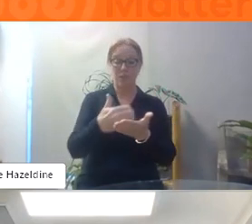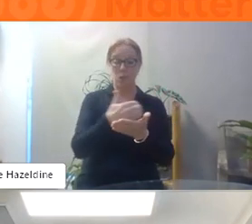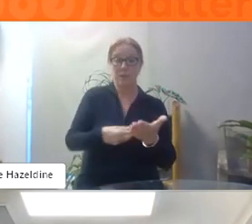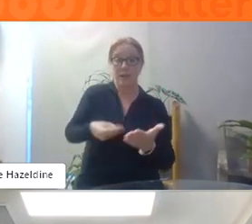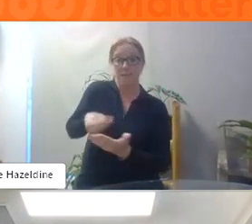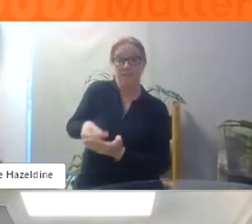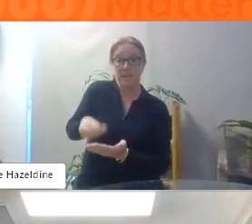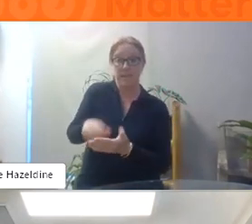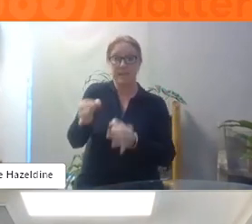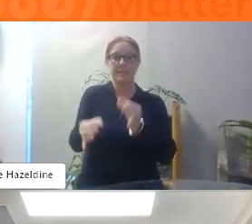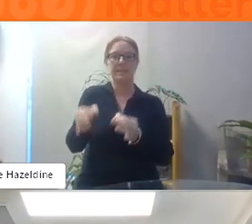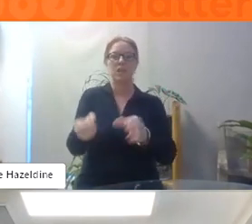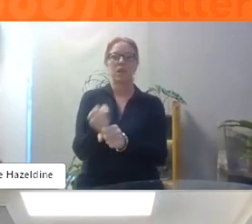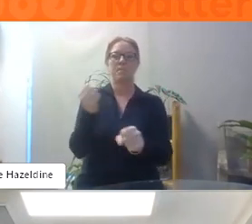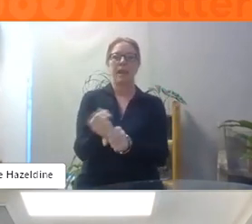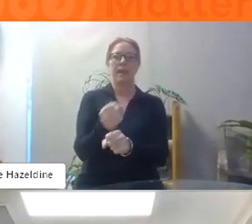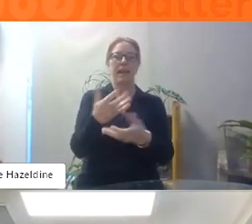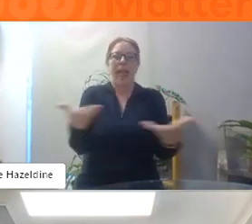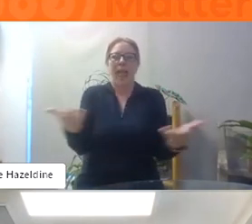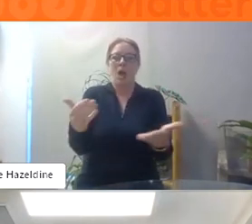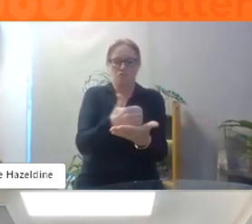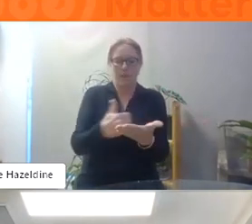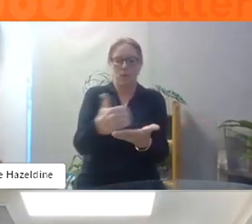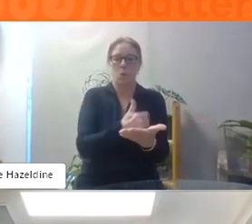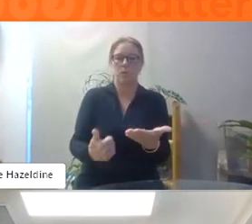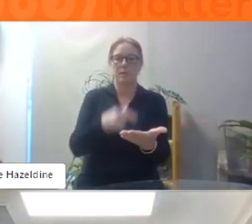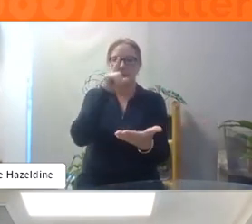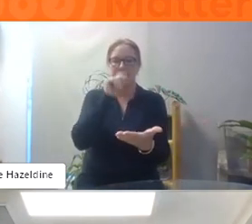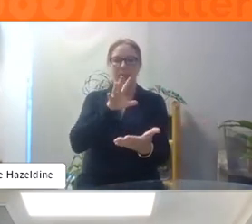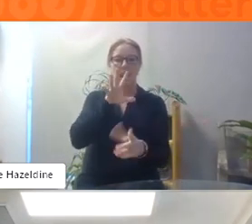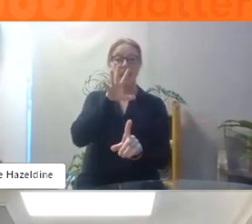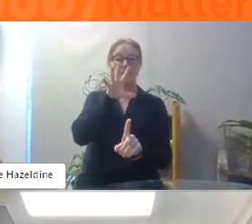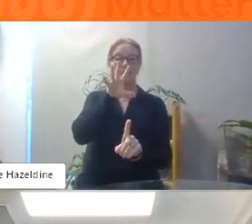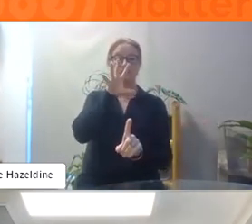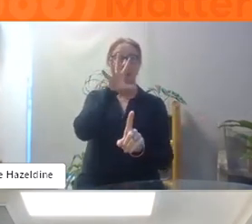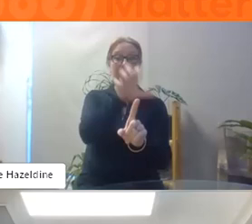around that, and how the resources tend to be captured in some places.